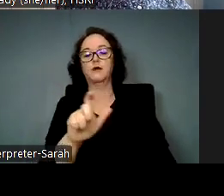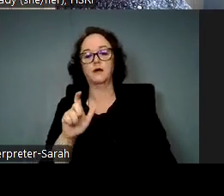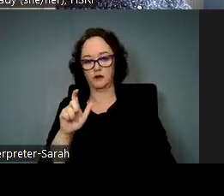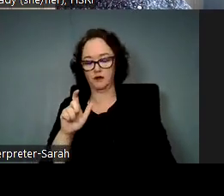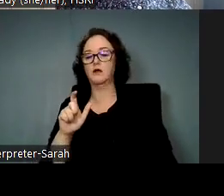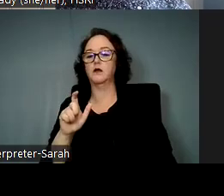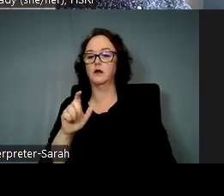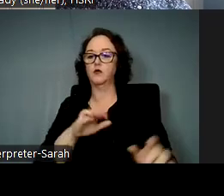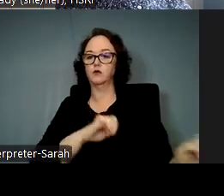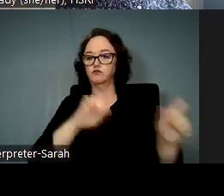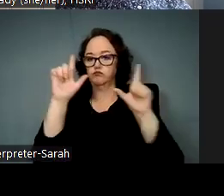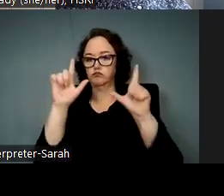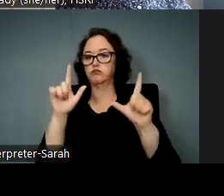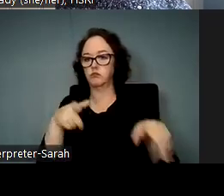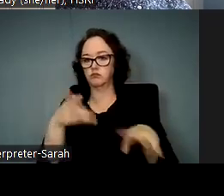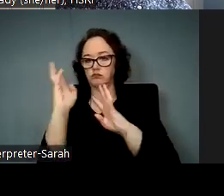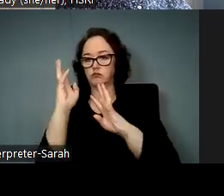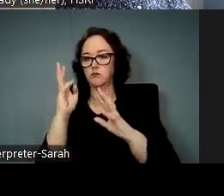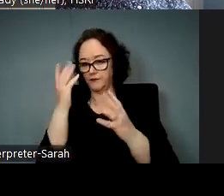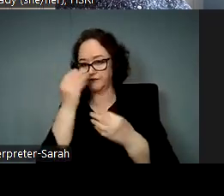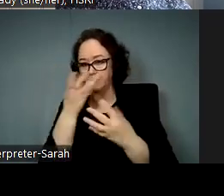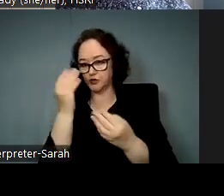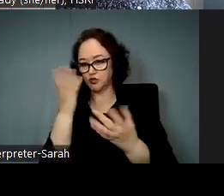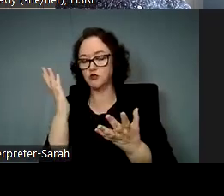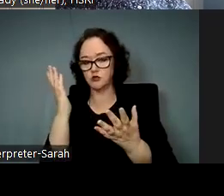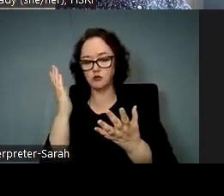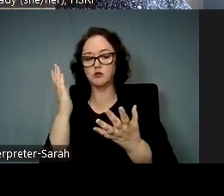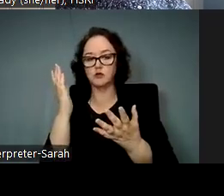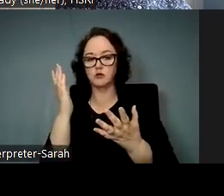materials. And as we said at the opening, we'd be very, very